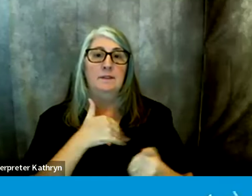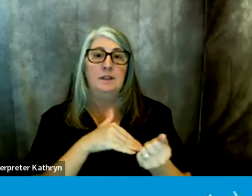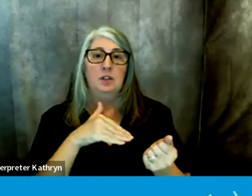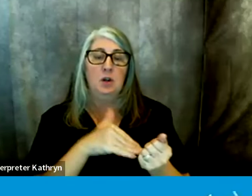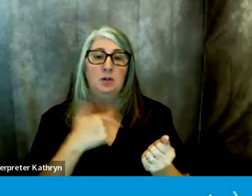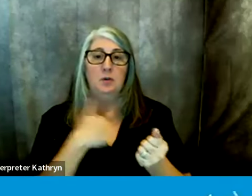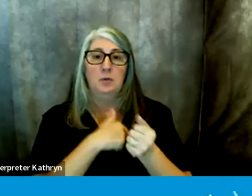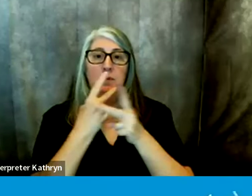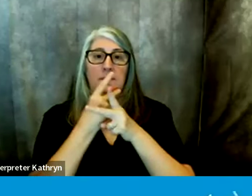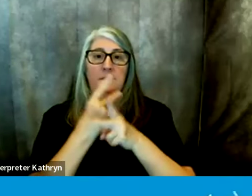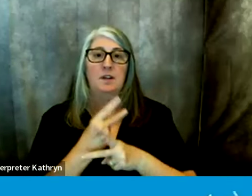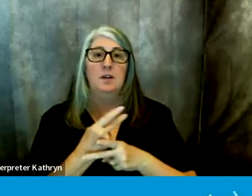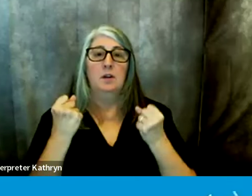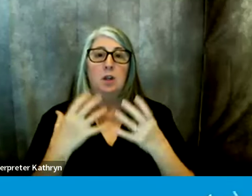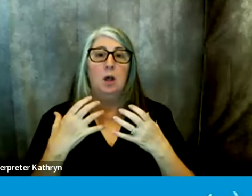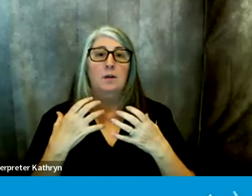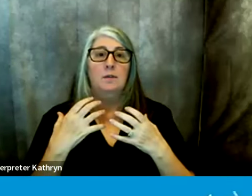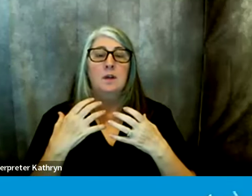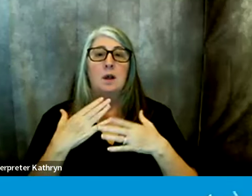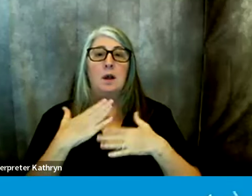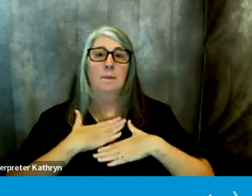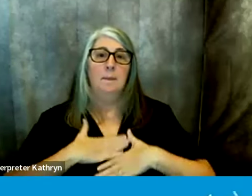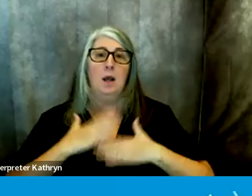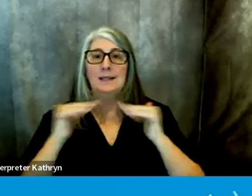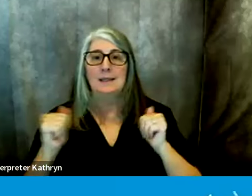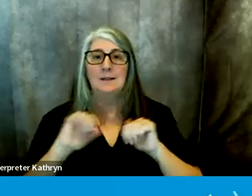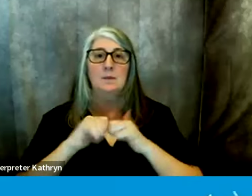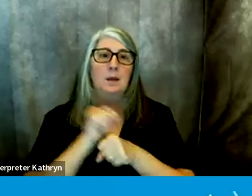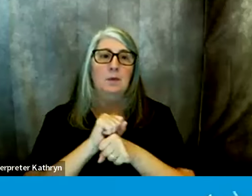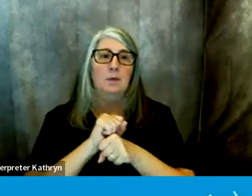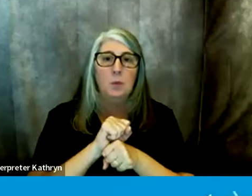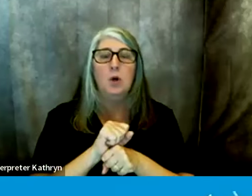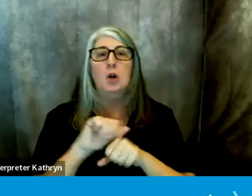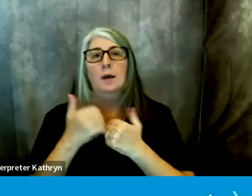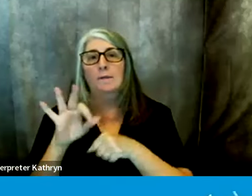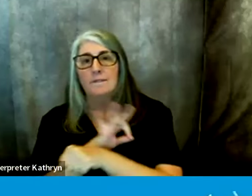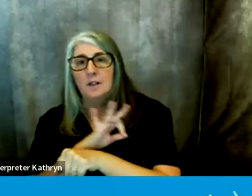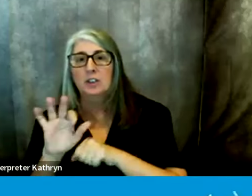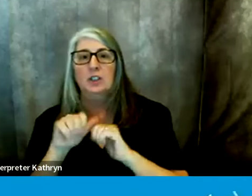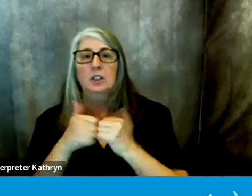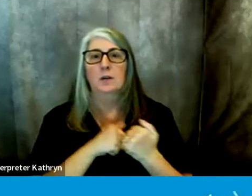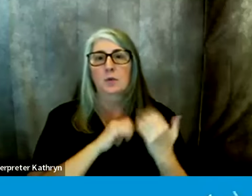a lot of organ systems at this point. How they work, how to manage their dysfunction, how to address the problems, help the patient.